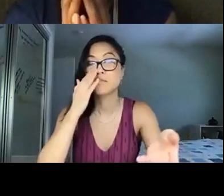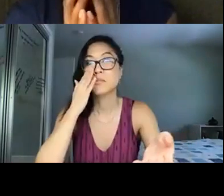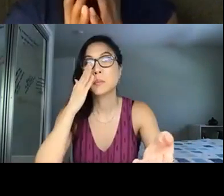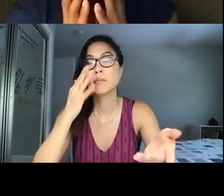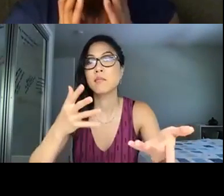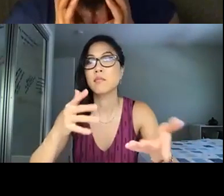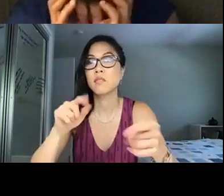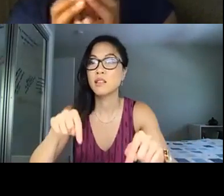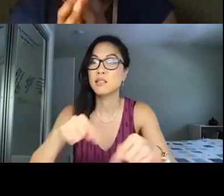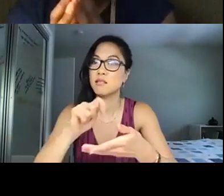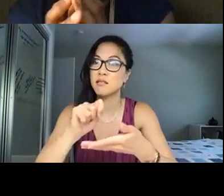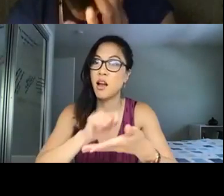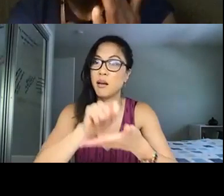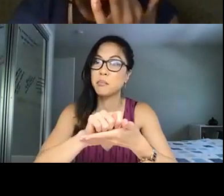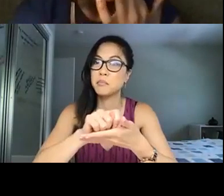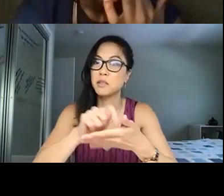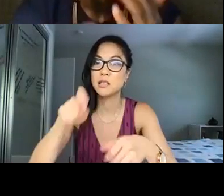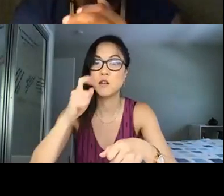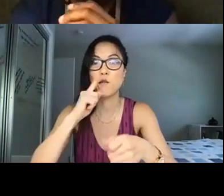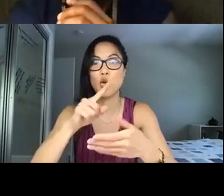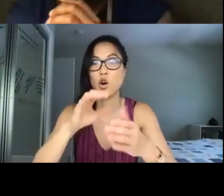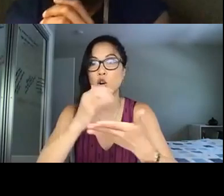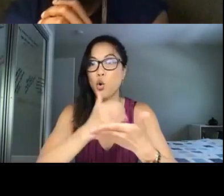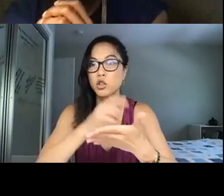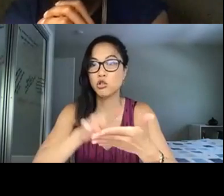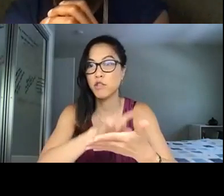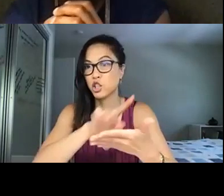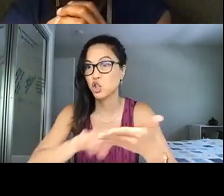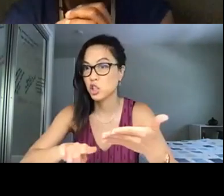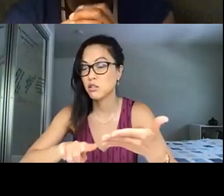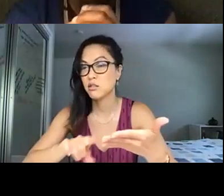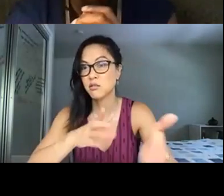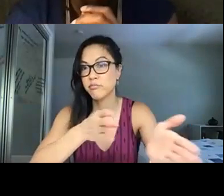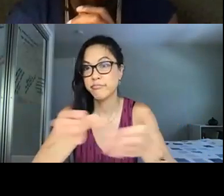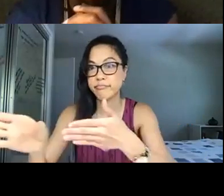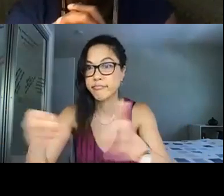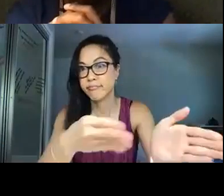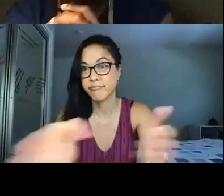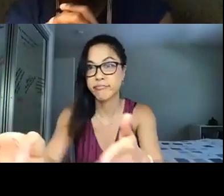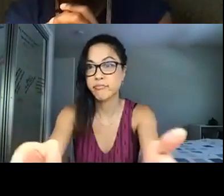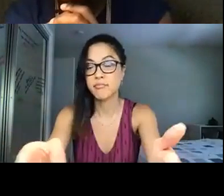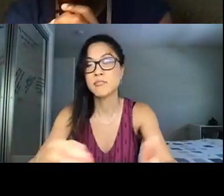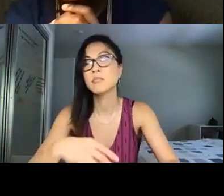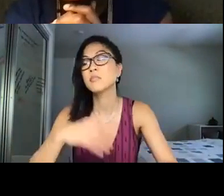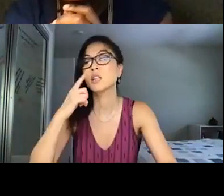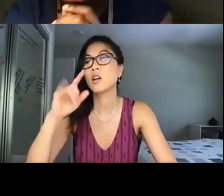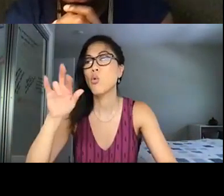I think some people are getting that. I think Roger response, I think going to be speaking more to people.